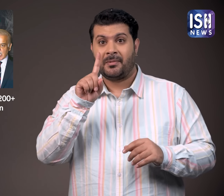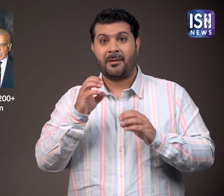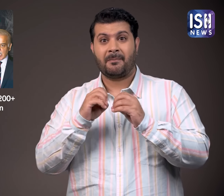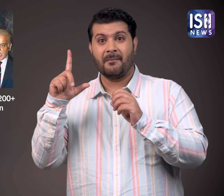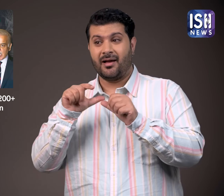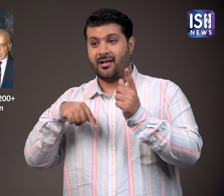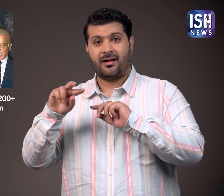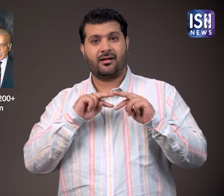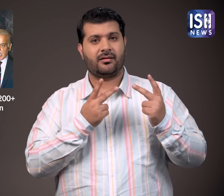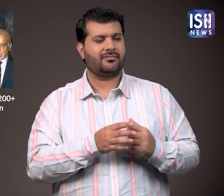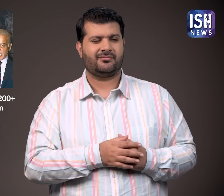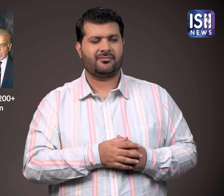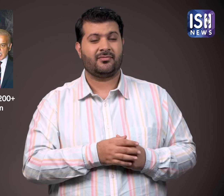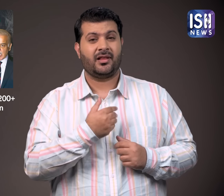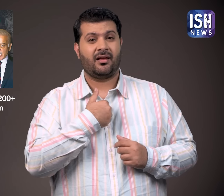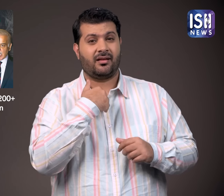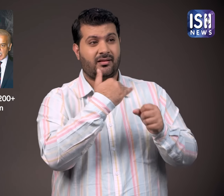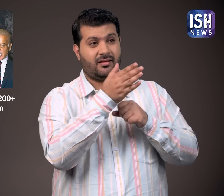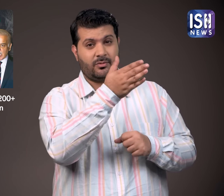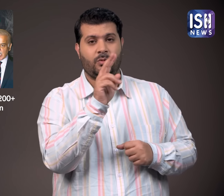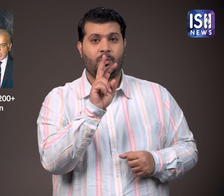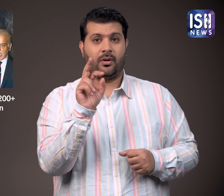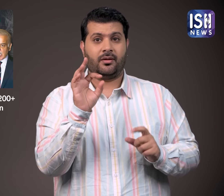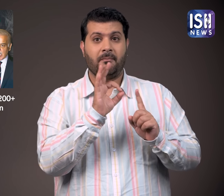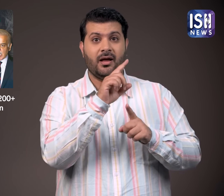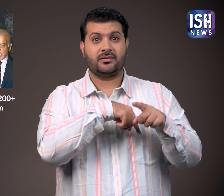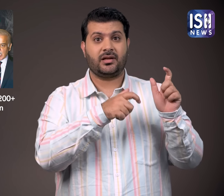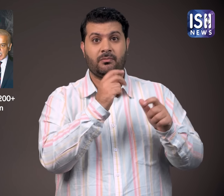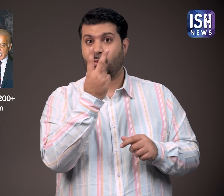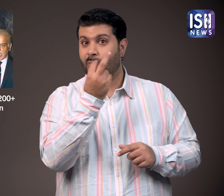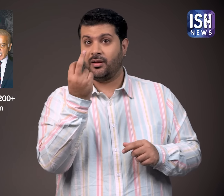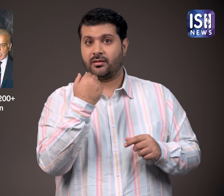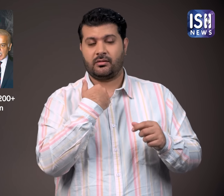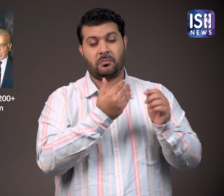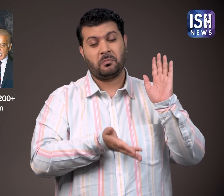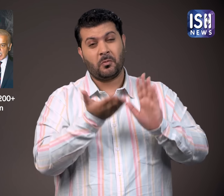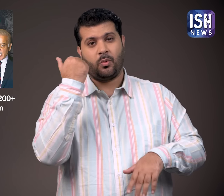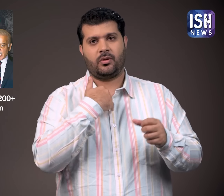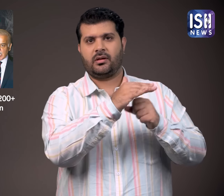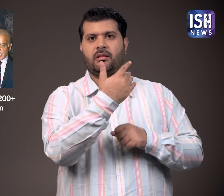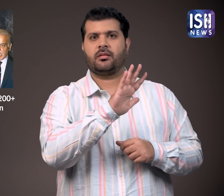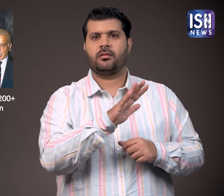However, surprisingly, the BLA claims to have killed over 200 Pakistani soldiers.